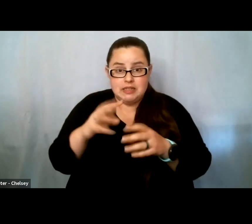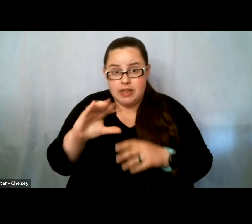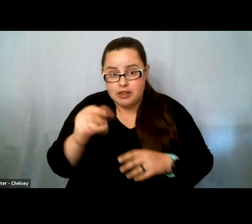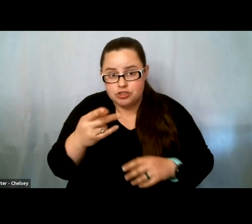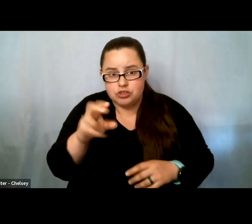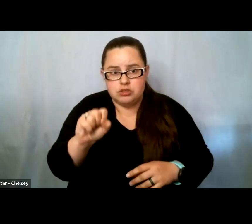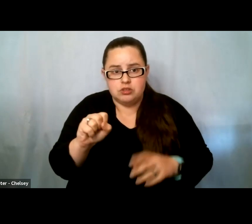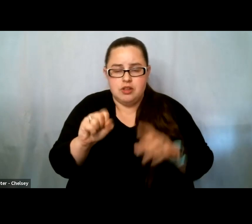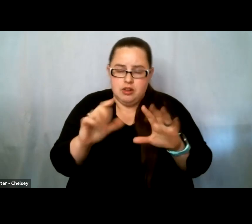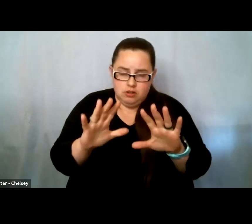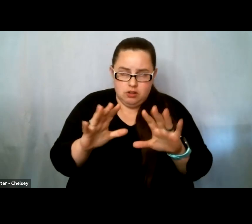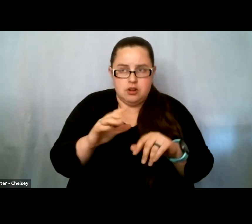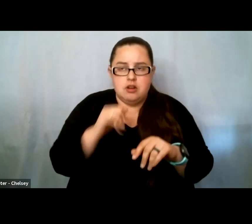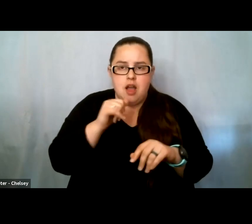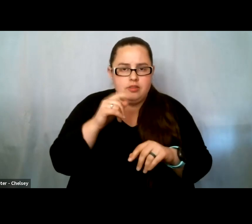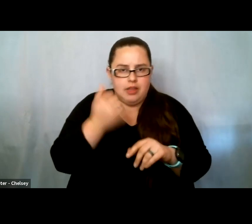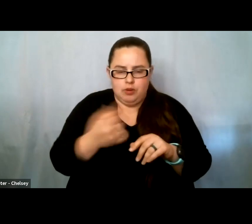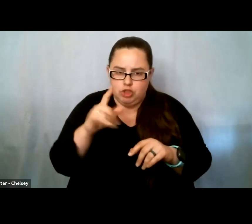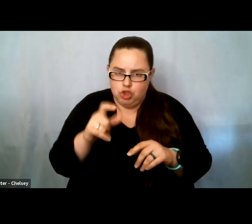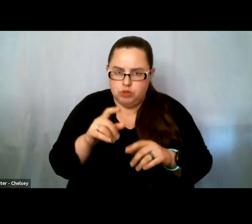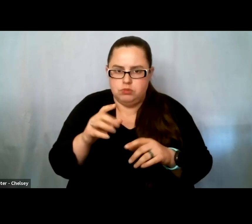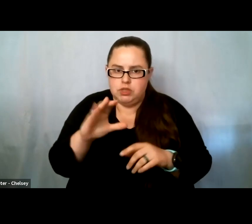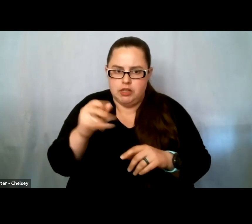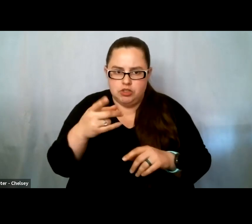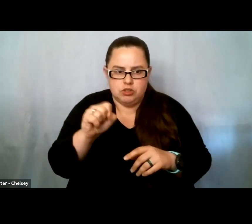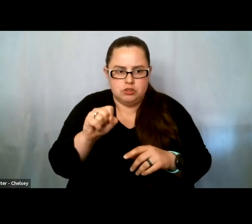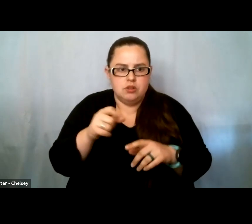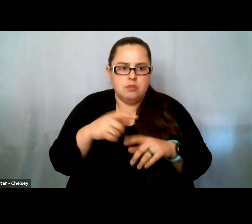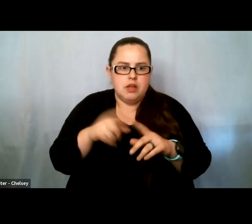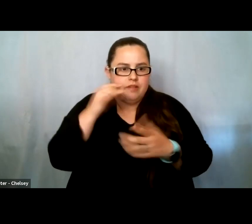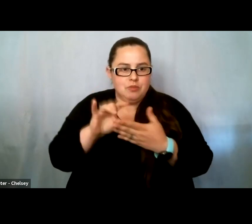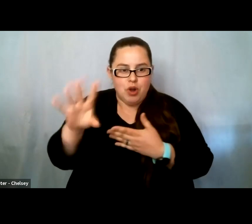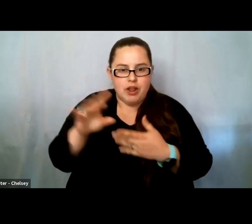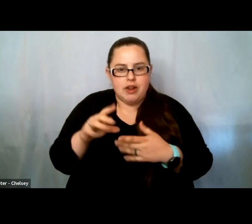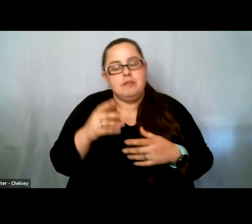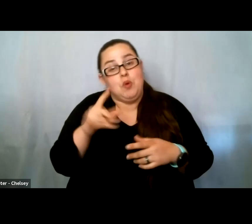eported, not that any living being deserves that, except maybe Trump, it should be as